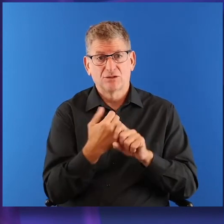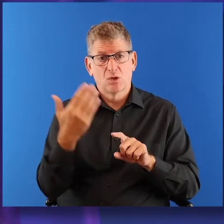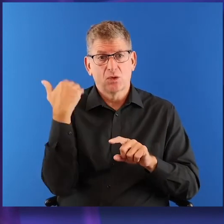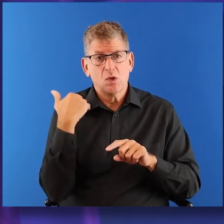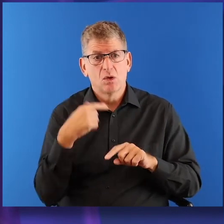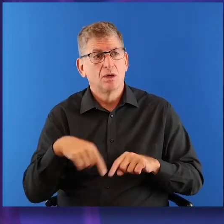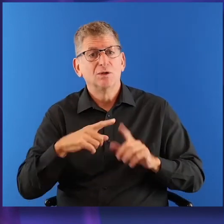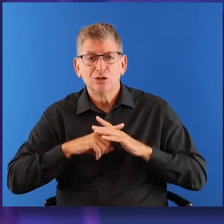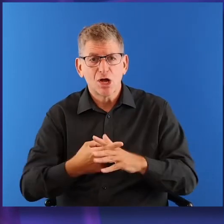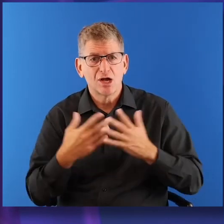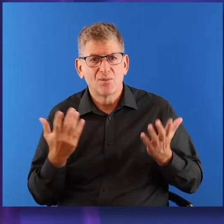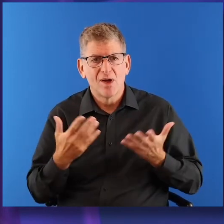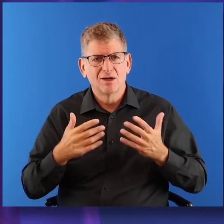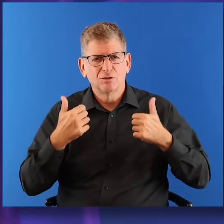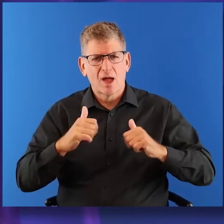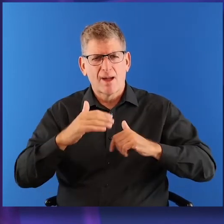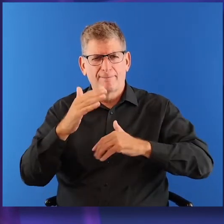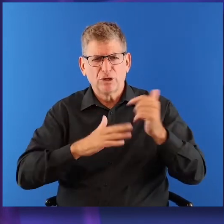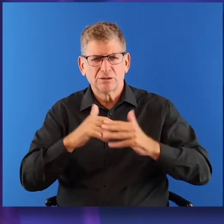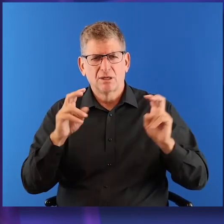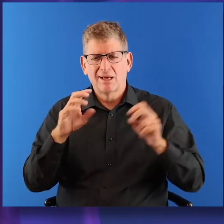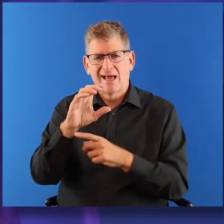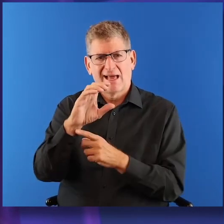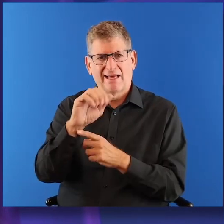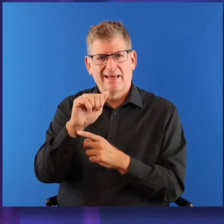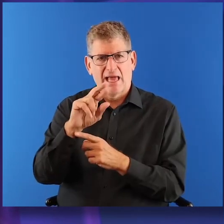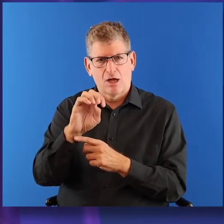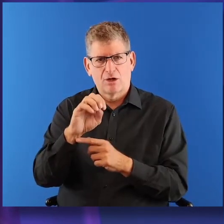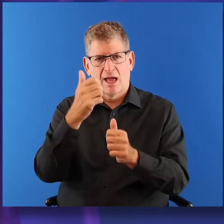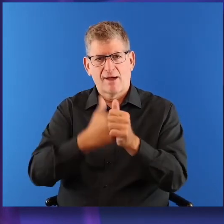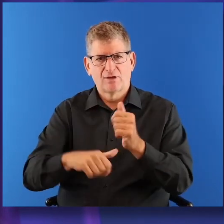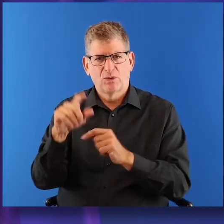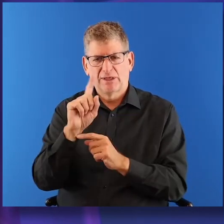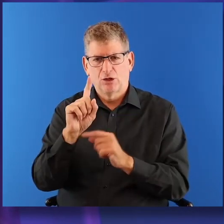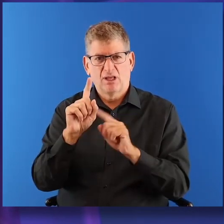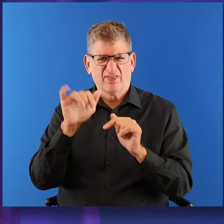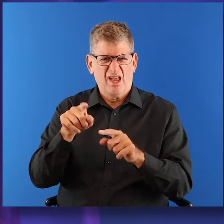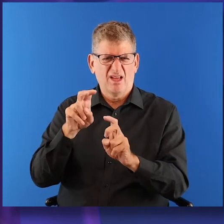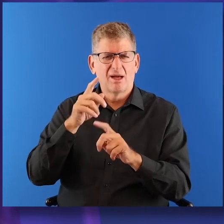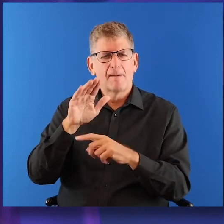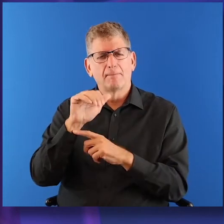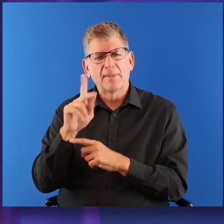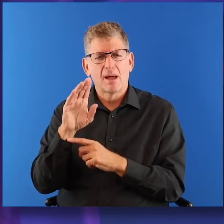out to build something called Care Everywhere, which is a backbone for